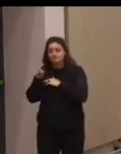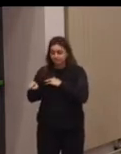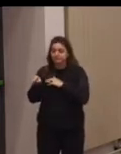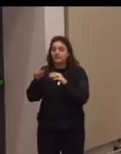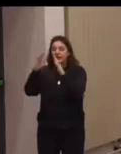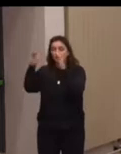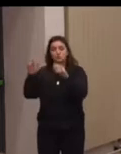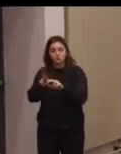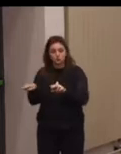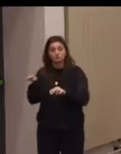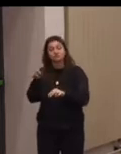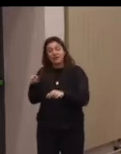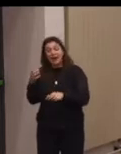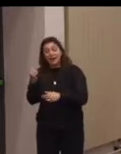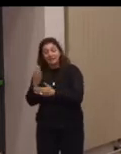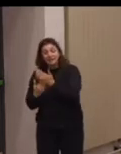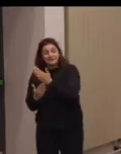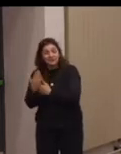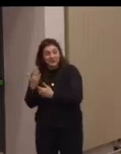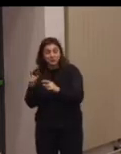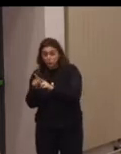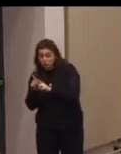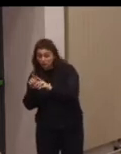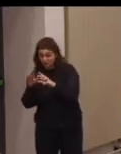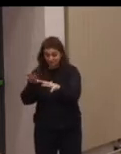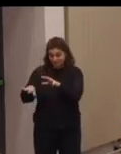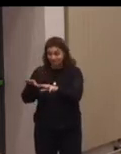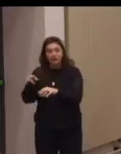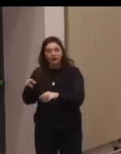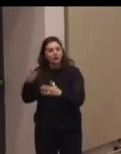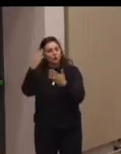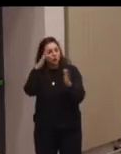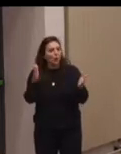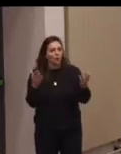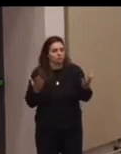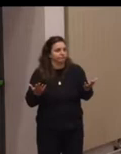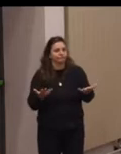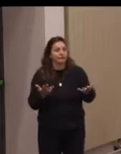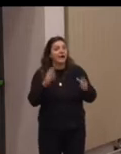also lack access to information. Again information about preparedness will often not reach children